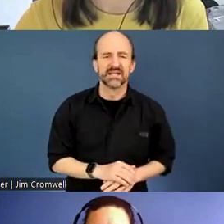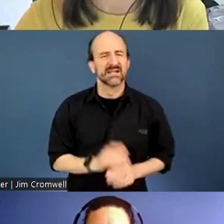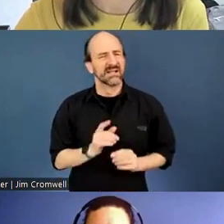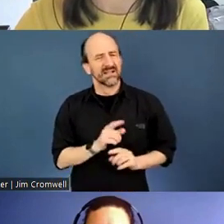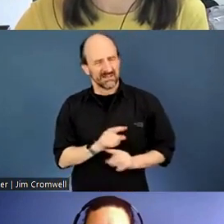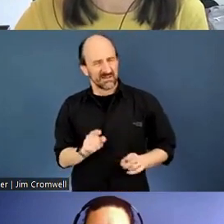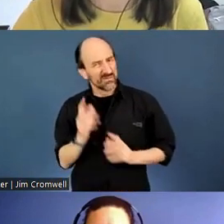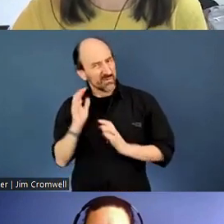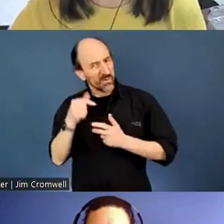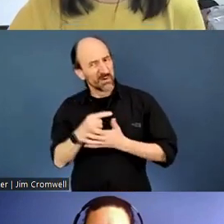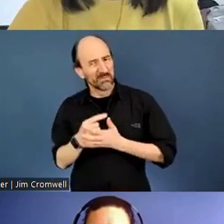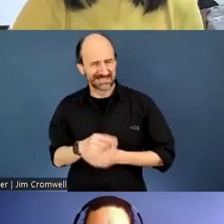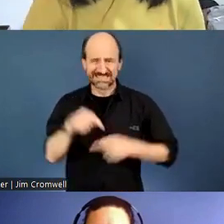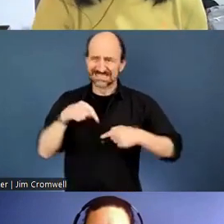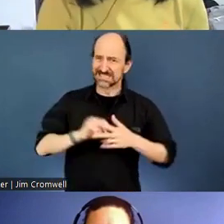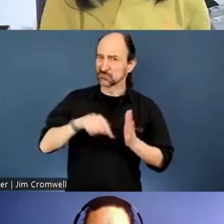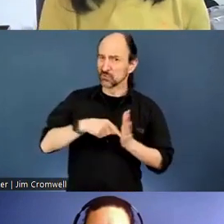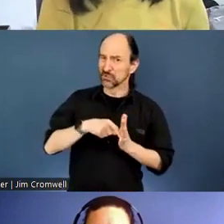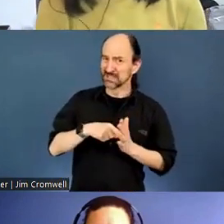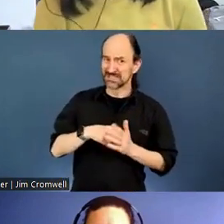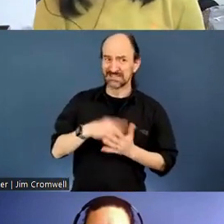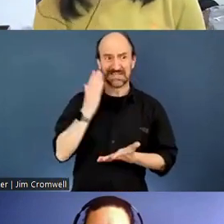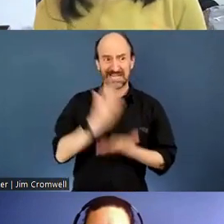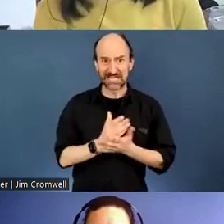Is it doing what they wanted it to do?